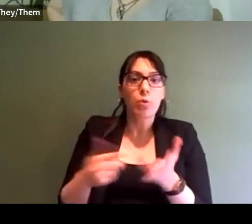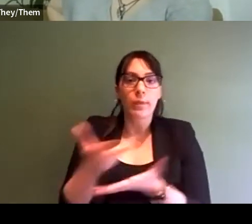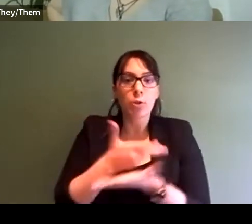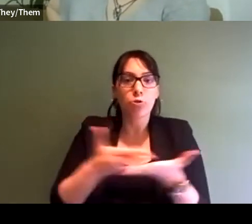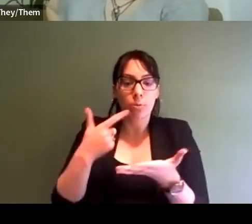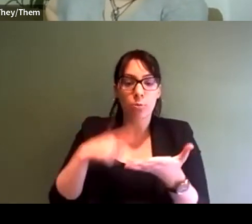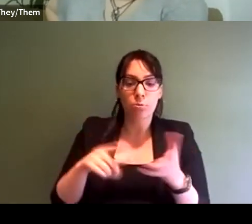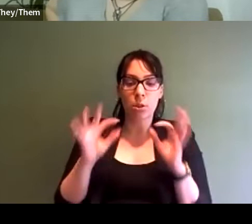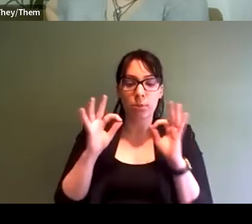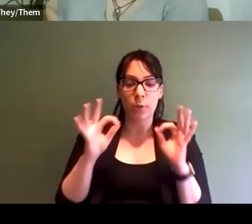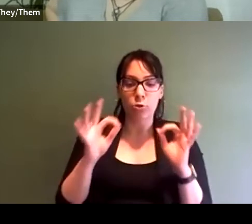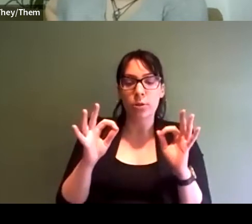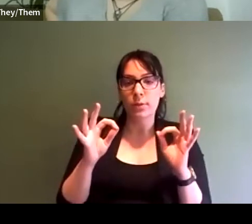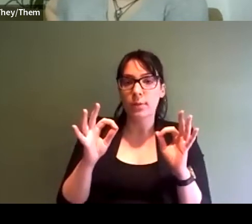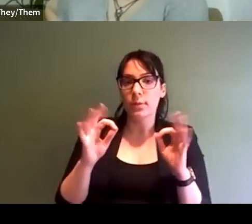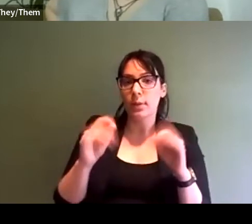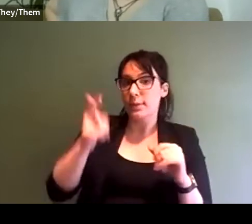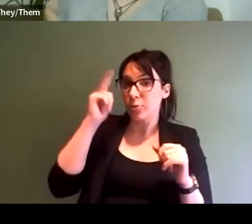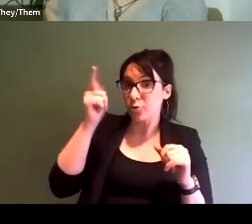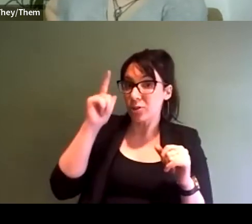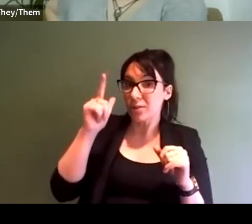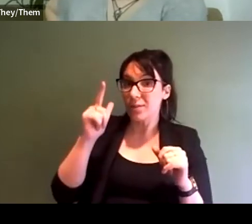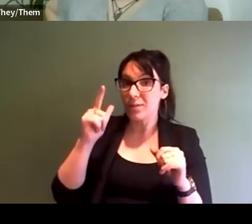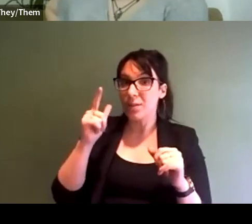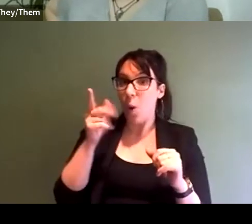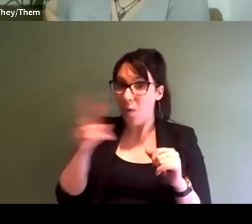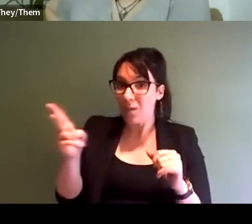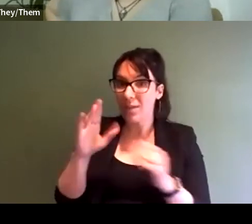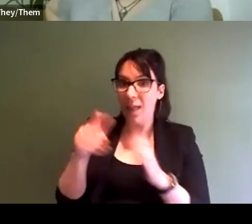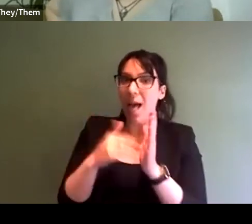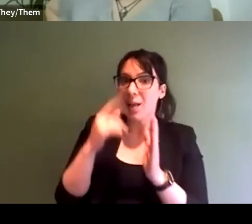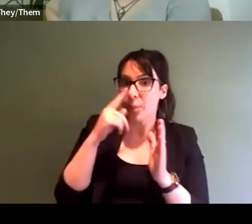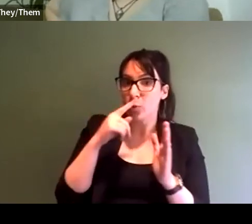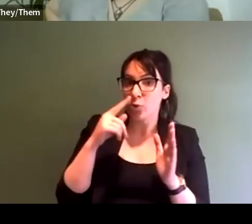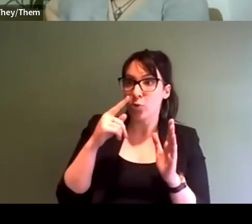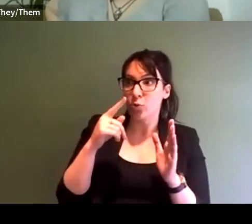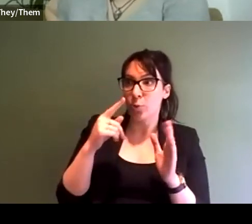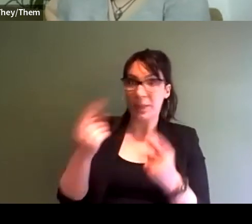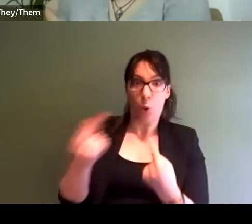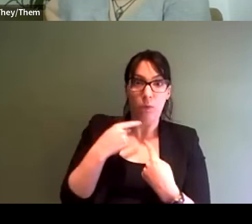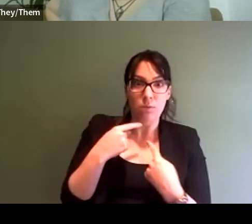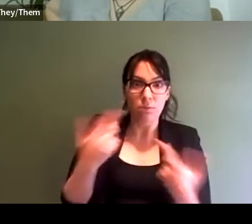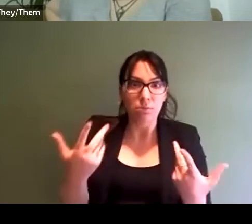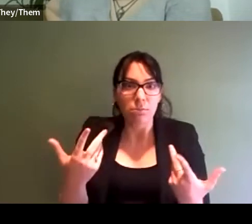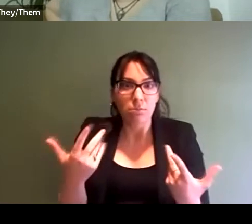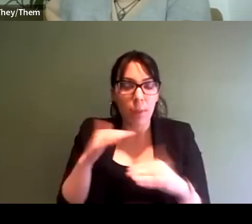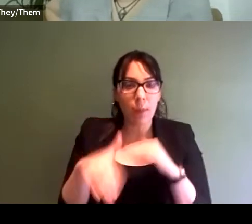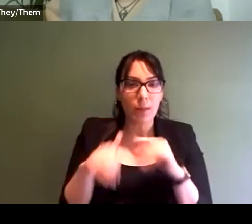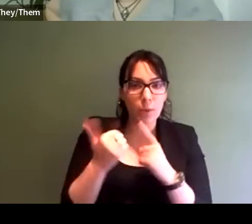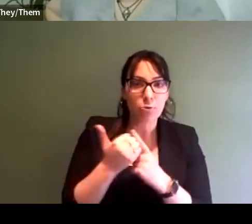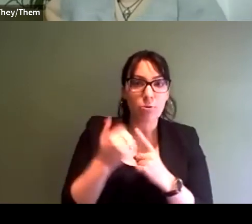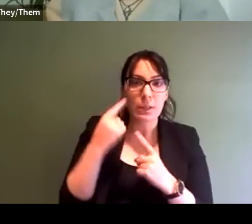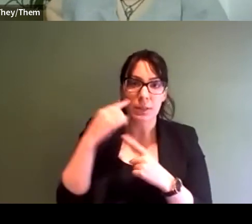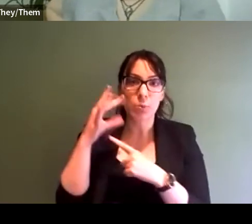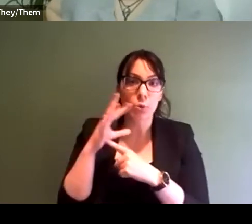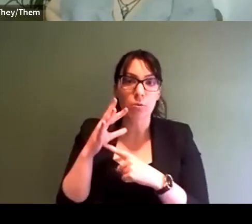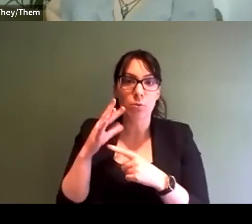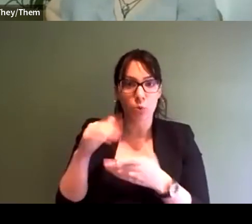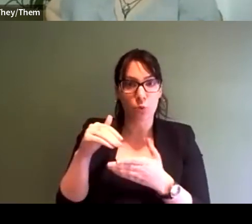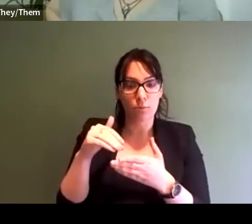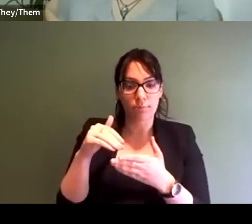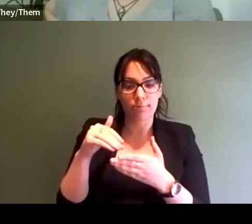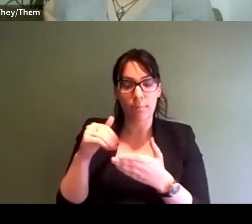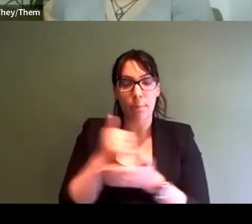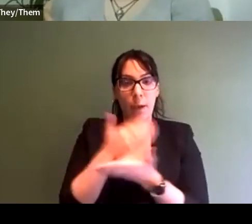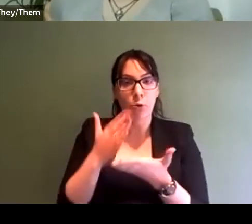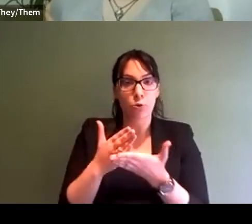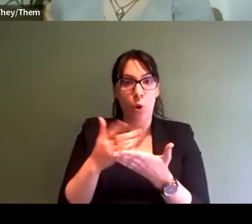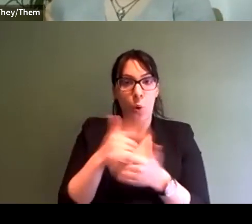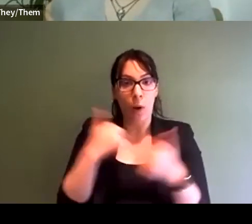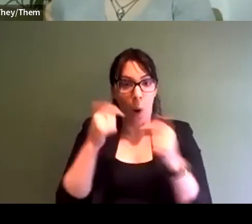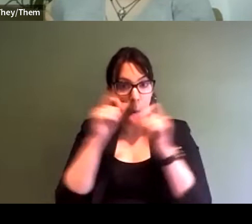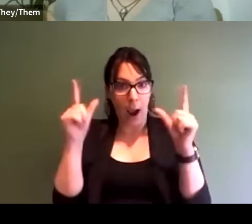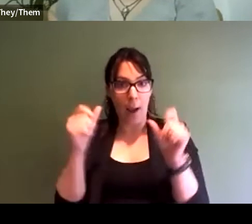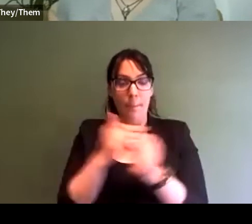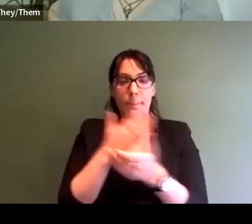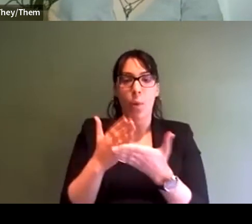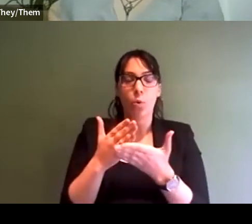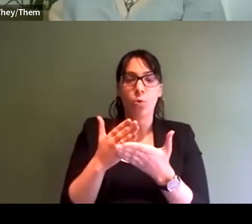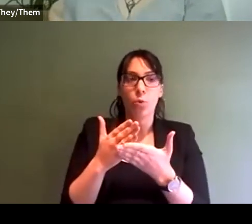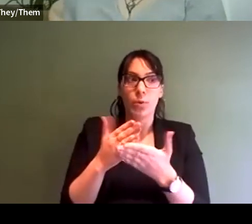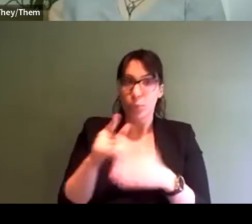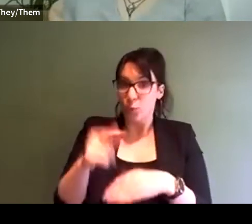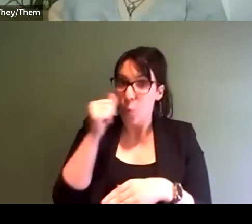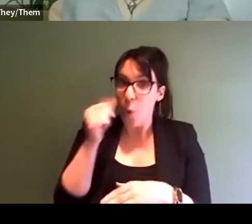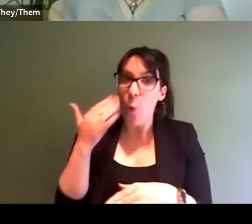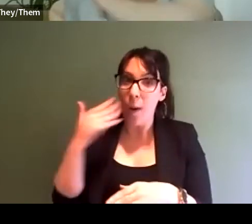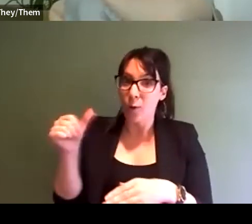are kind of the last to know about things. So I think potentially beneficial to kind of help that and help protect and disabled children in these environments is to kind of making sure again being that parent and making sure absolutely everyone knows